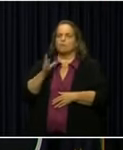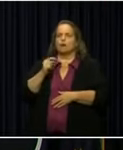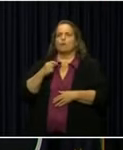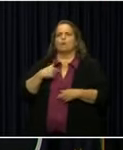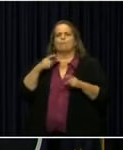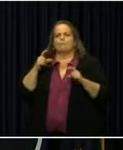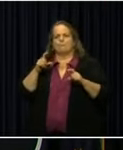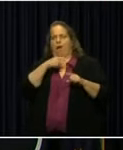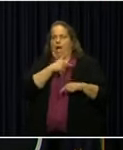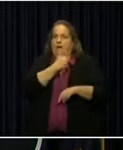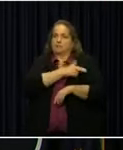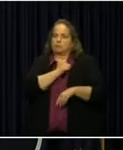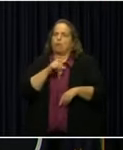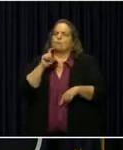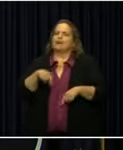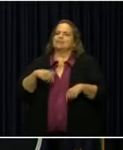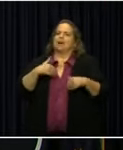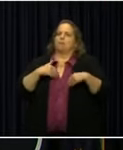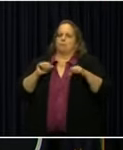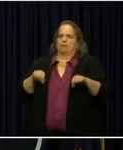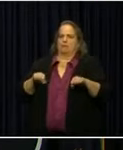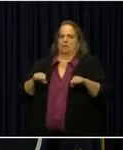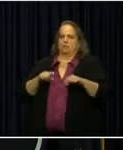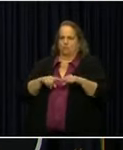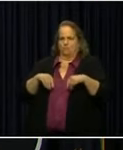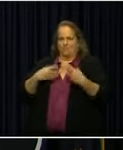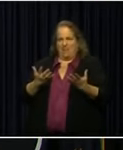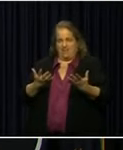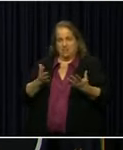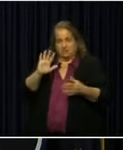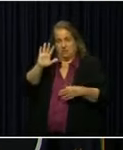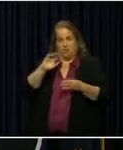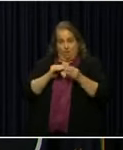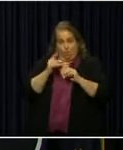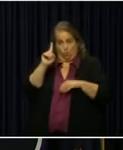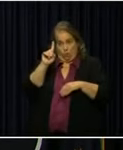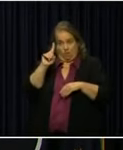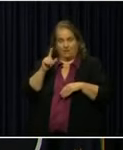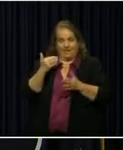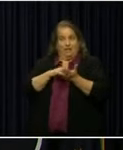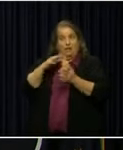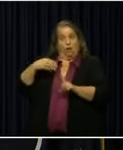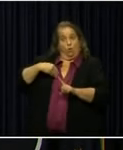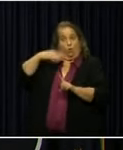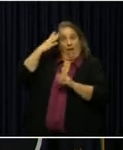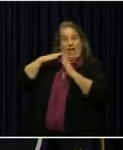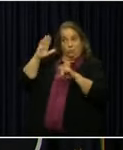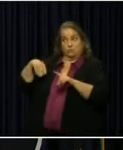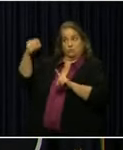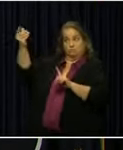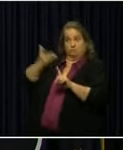SO WE AGREE WITH THIS. WE NEED TO GET THE TESTING CAPACITY RAPIDLY UP SO THAT DOCTORS AND OFFICES AND